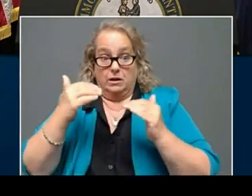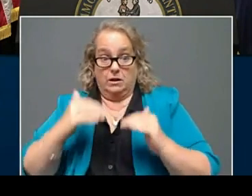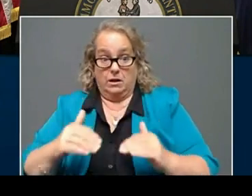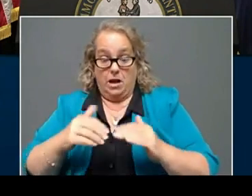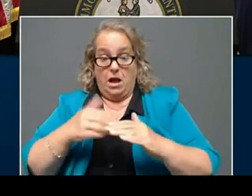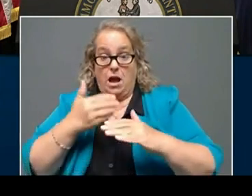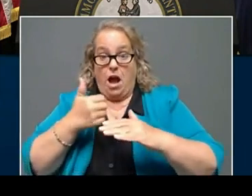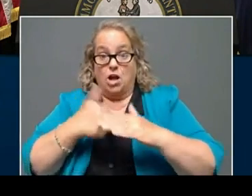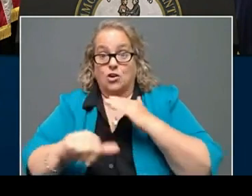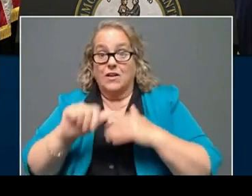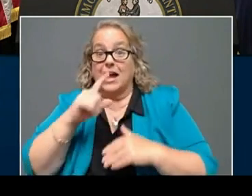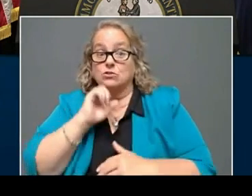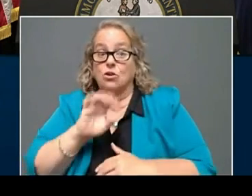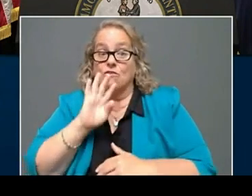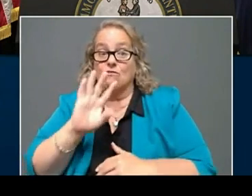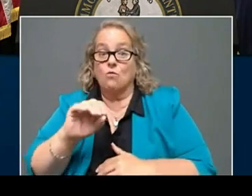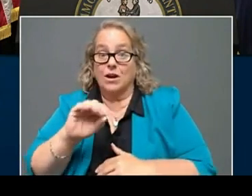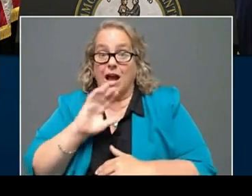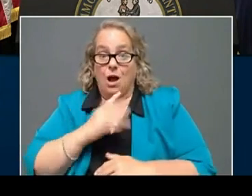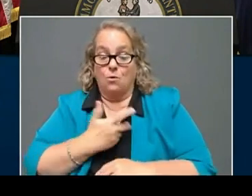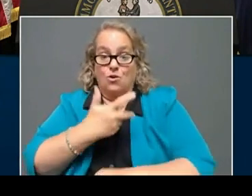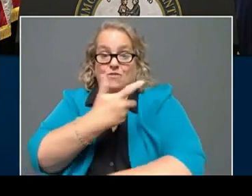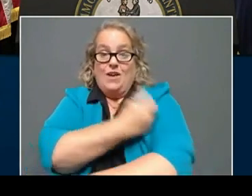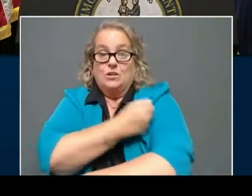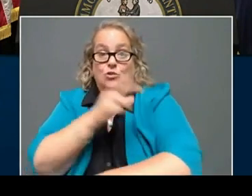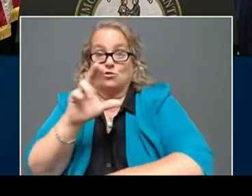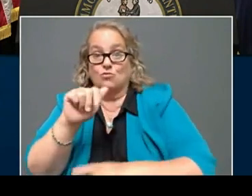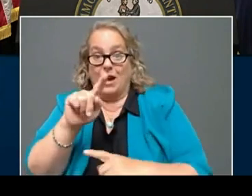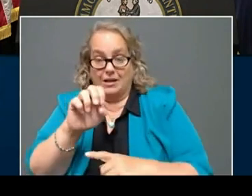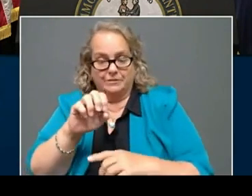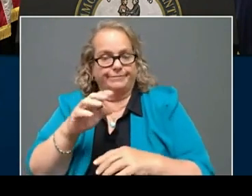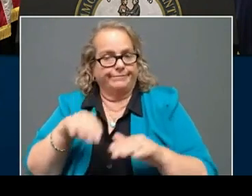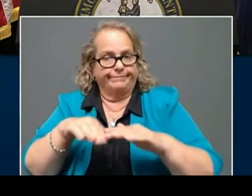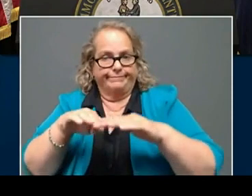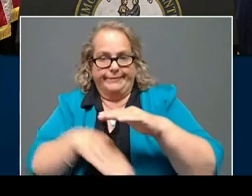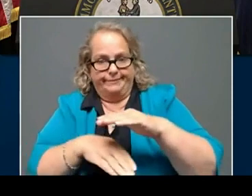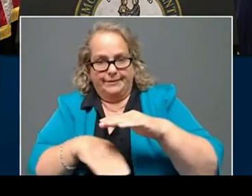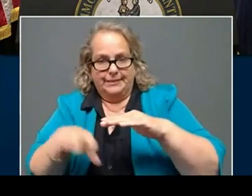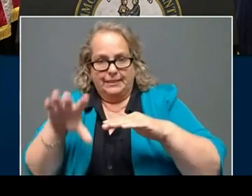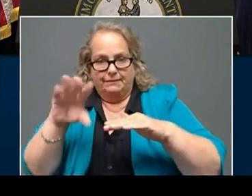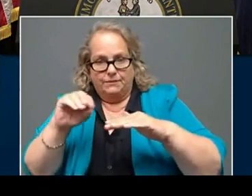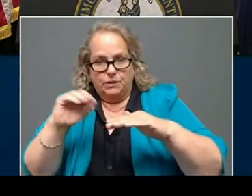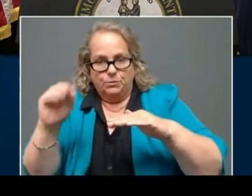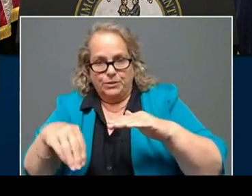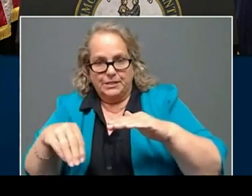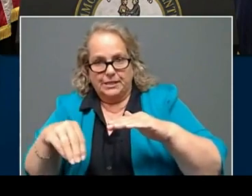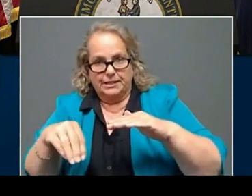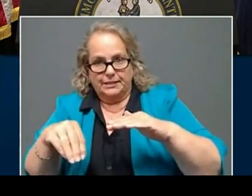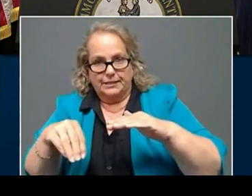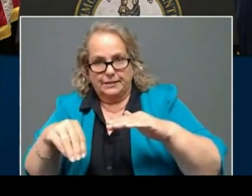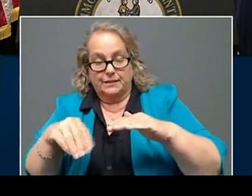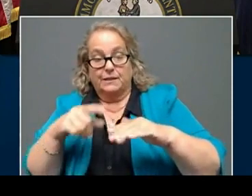rates are all below 50%. What this does is, again, it exposes this age group uh,